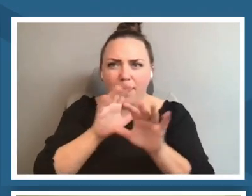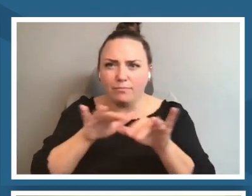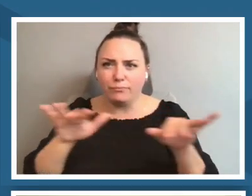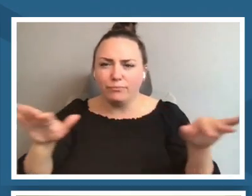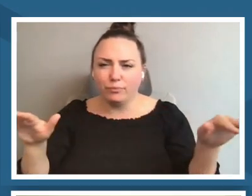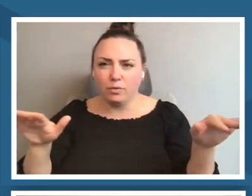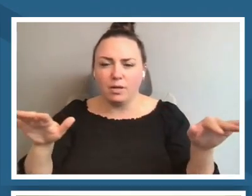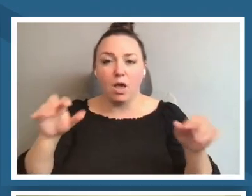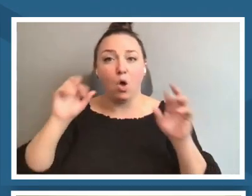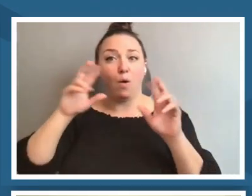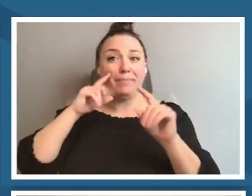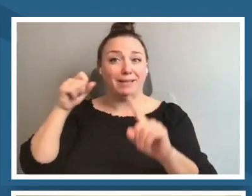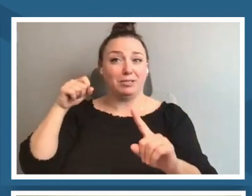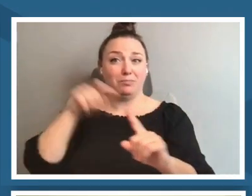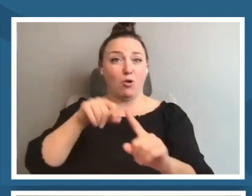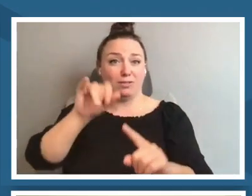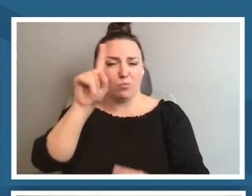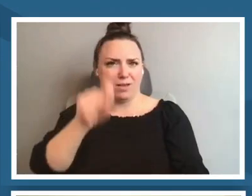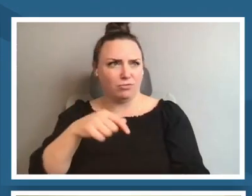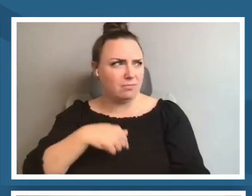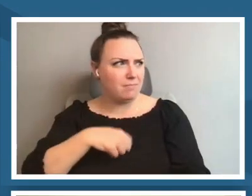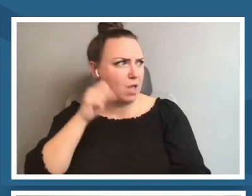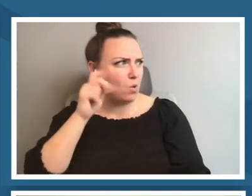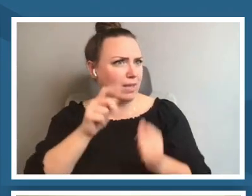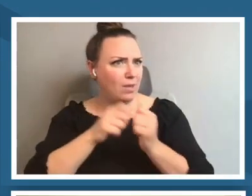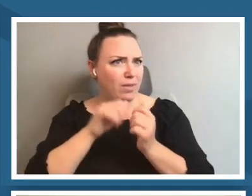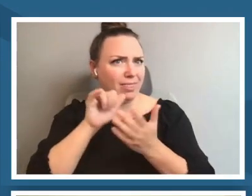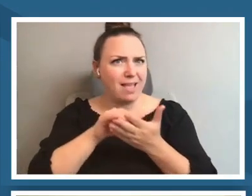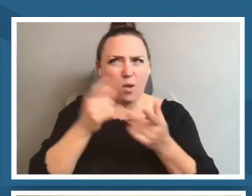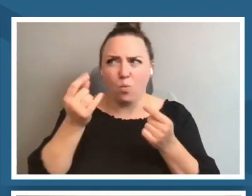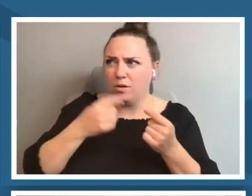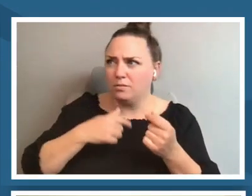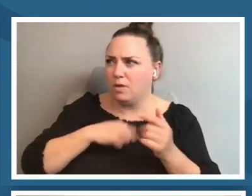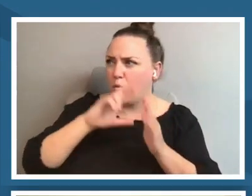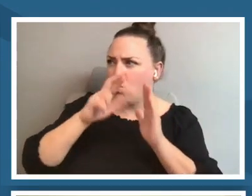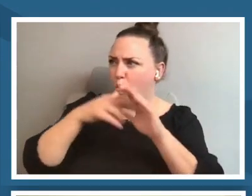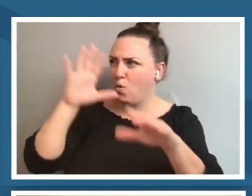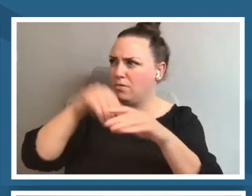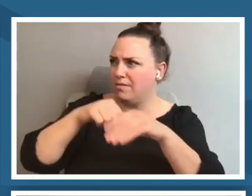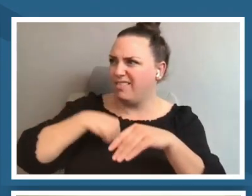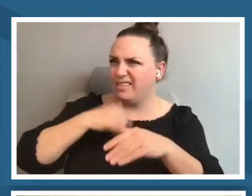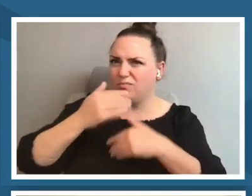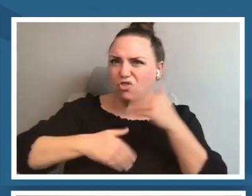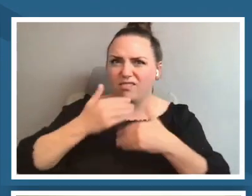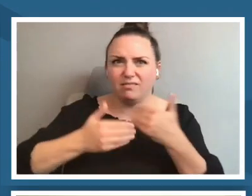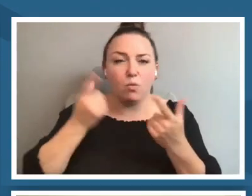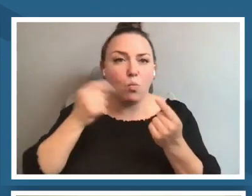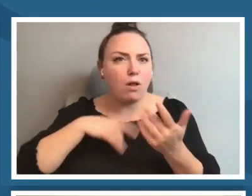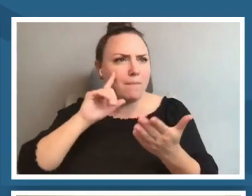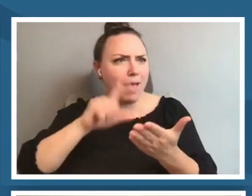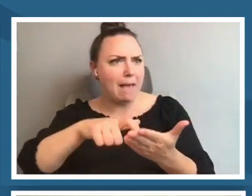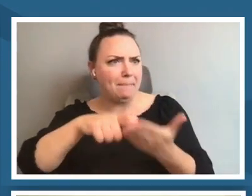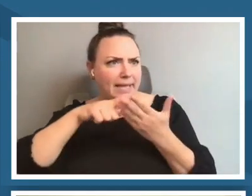with that and and what is my role in that picture um what are my obligations